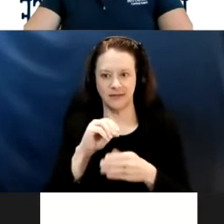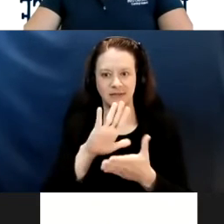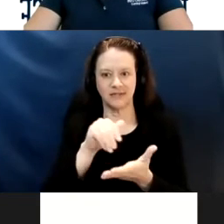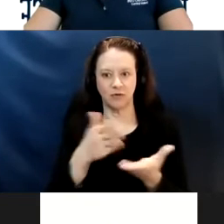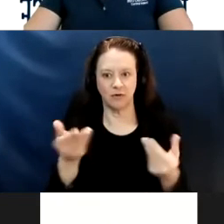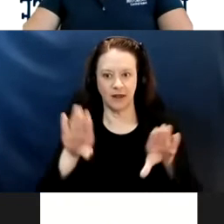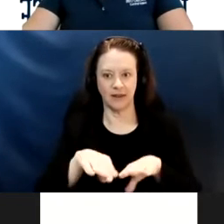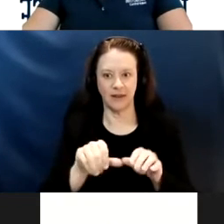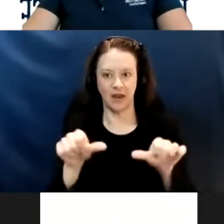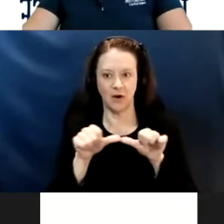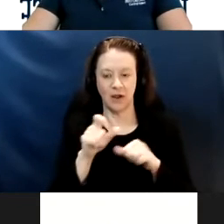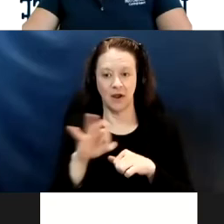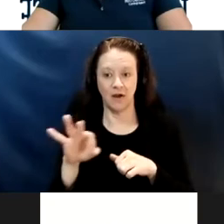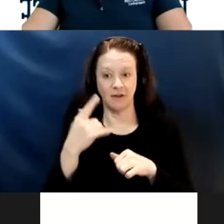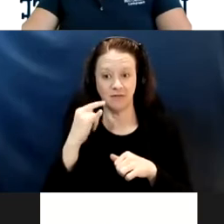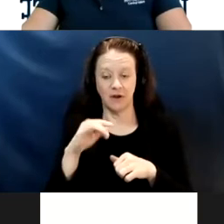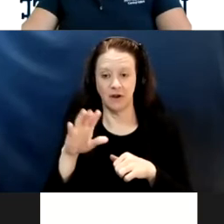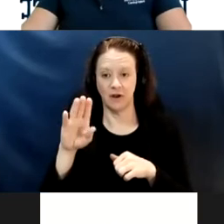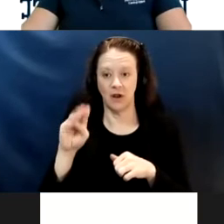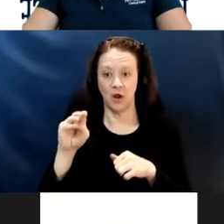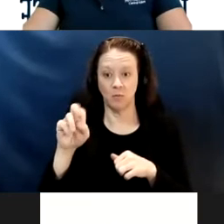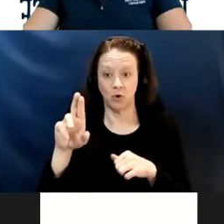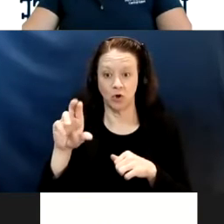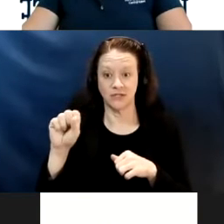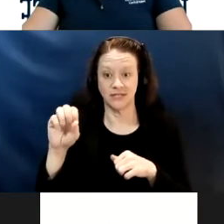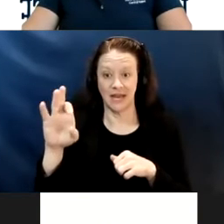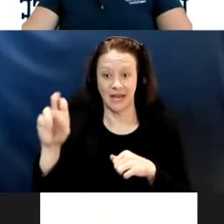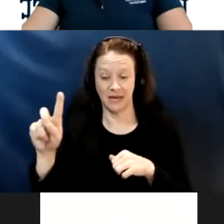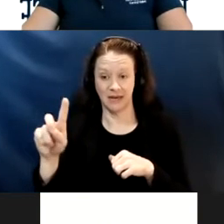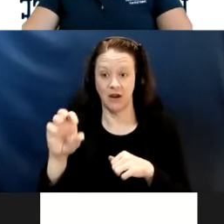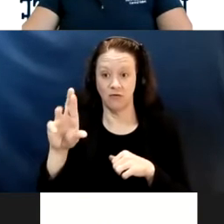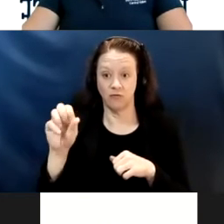Merced, Fresno, Madera, Kings County, and Tulare County.